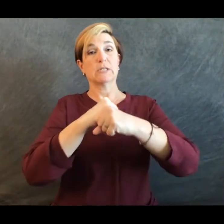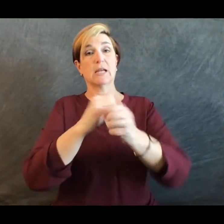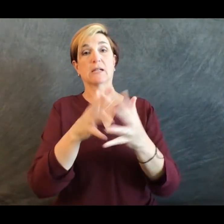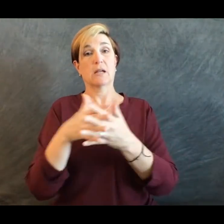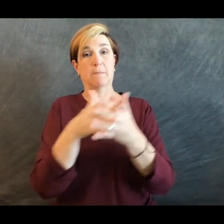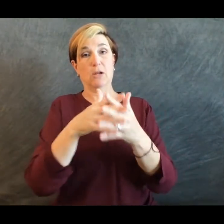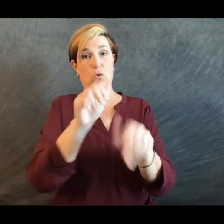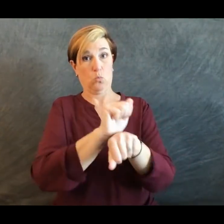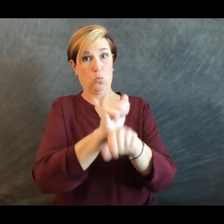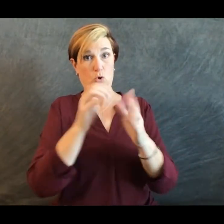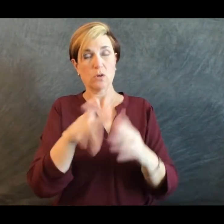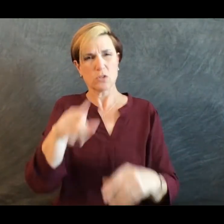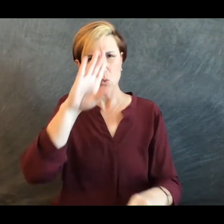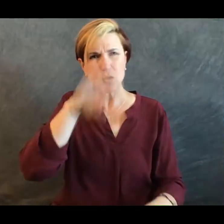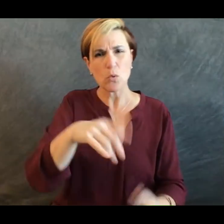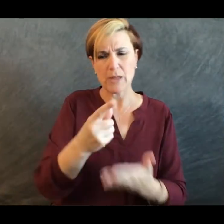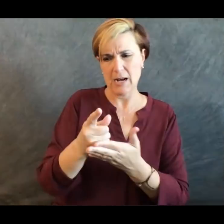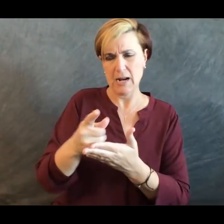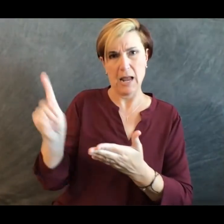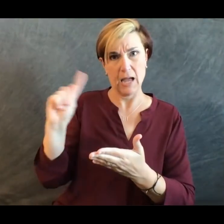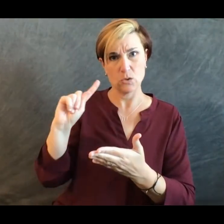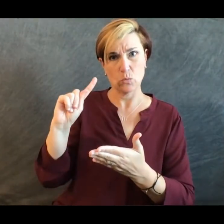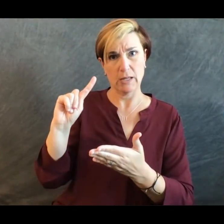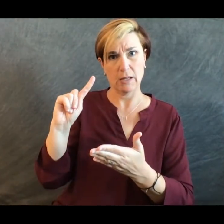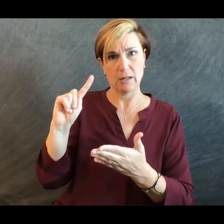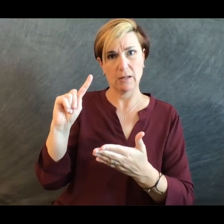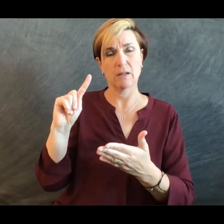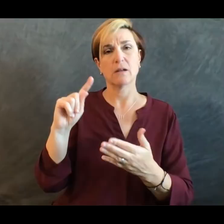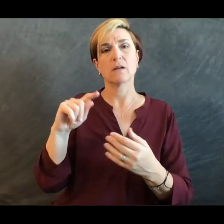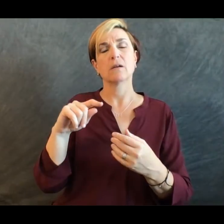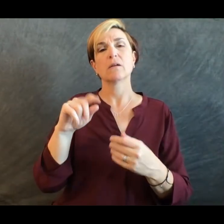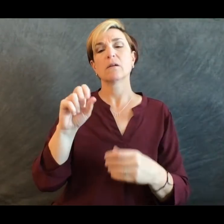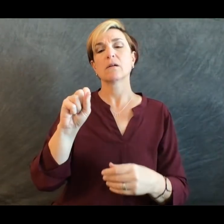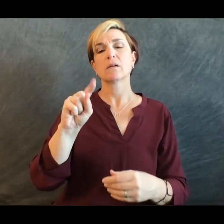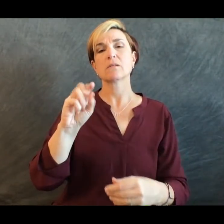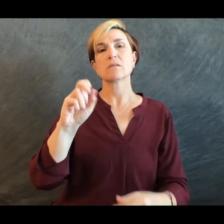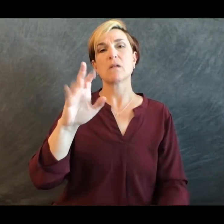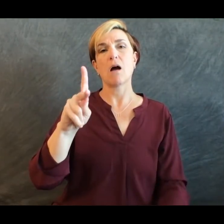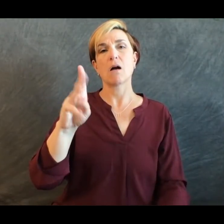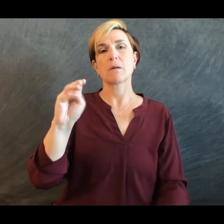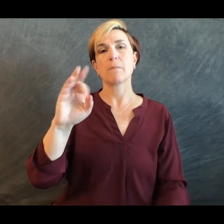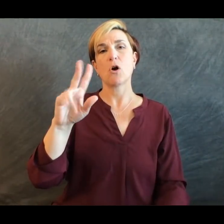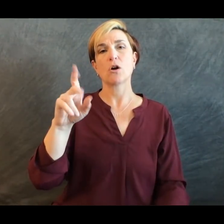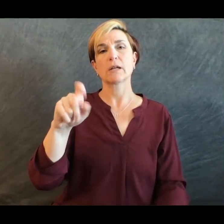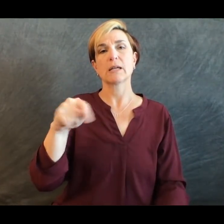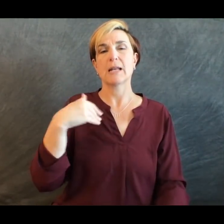week which was four active days on the stock market Good Friday today is not is